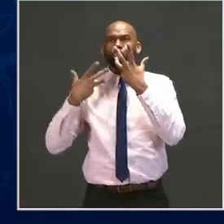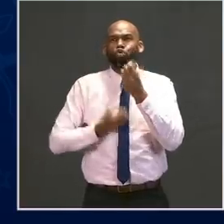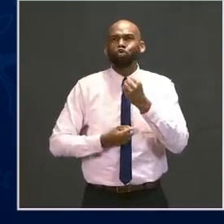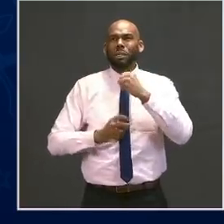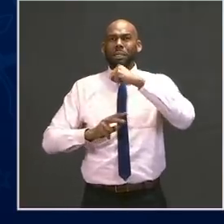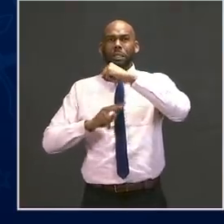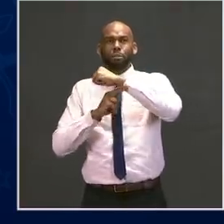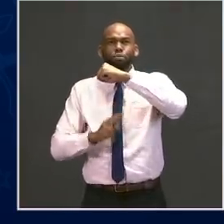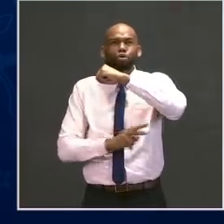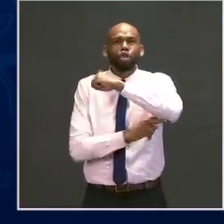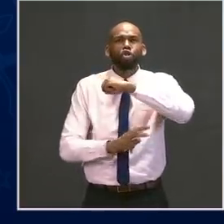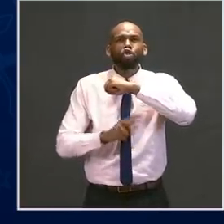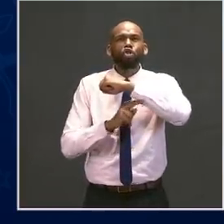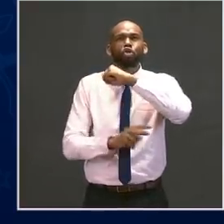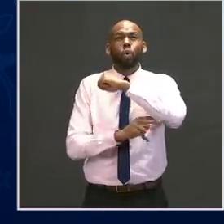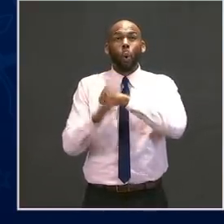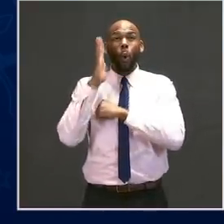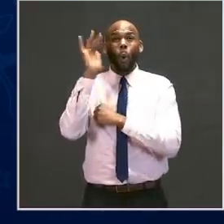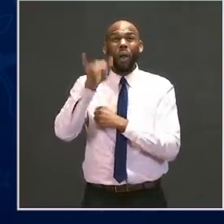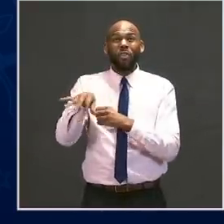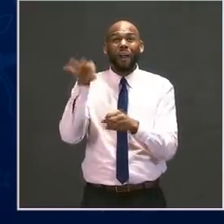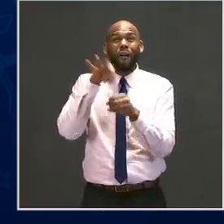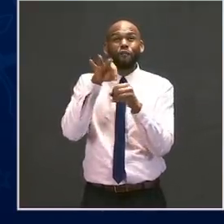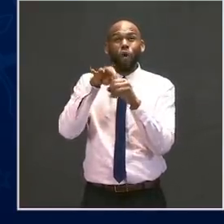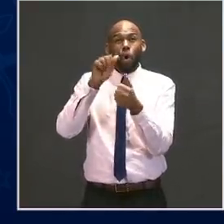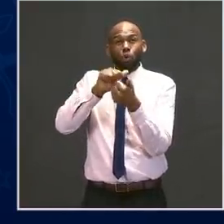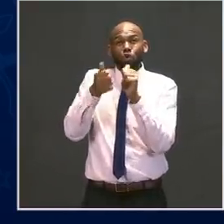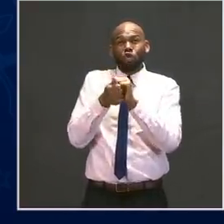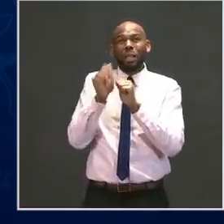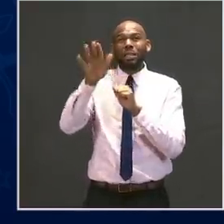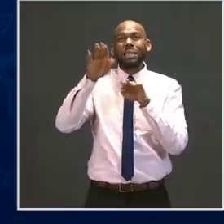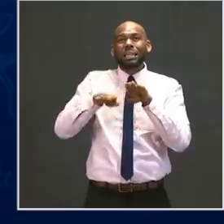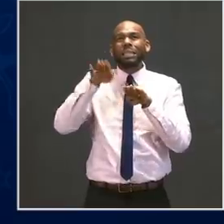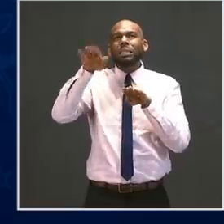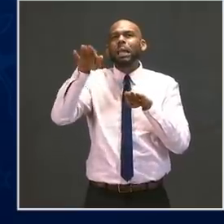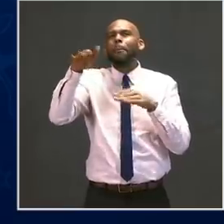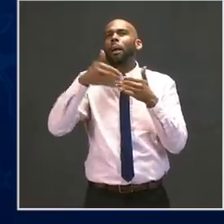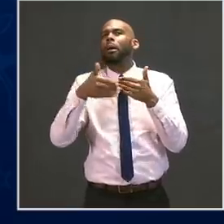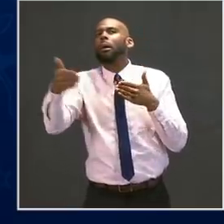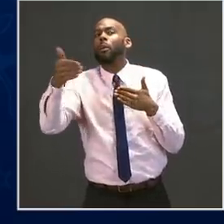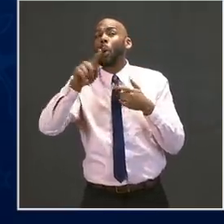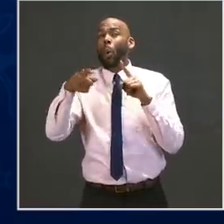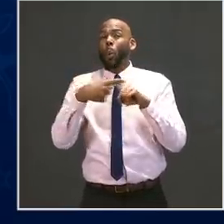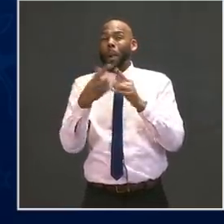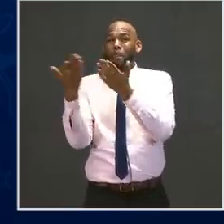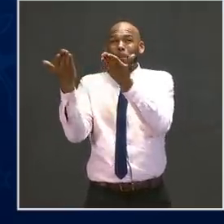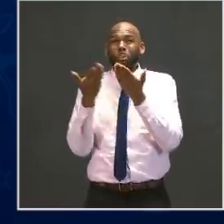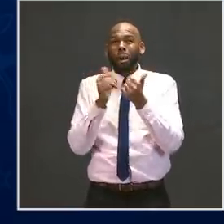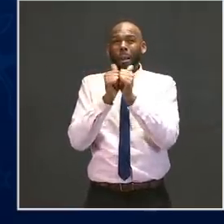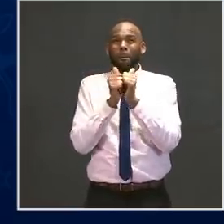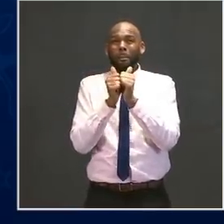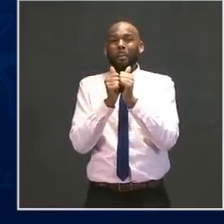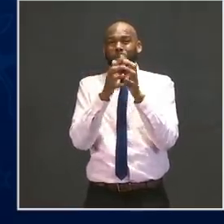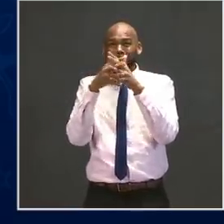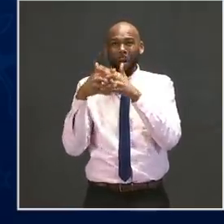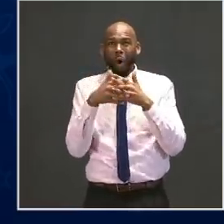that vote will change some of his next steps when he tries to bring Americans together. Ms. Psaki: Well, I don't think he's waiting for that vote to take action.